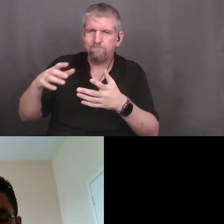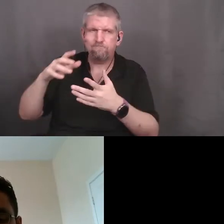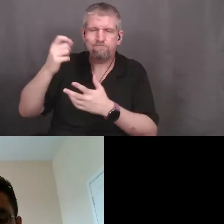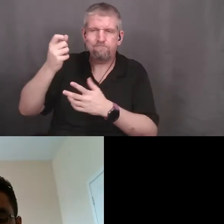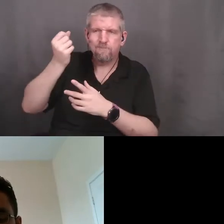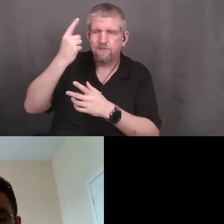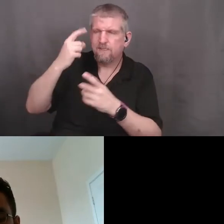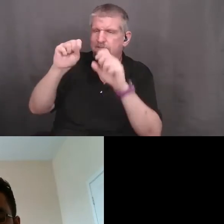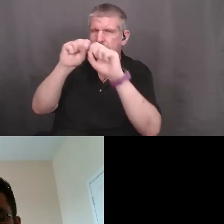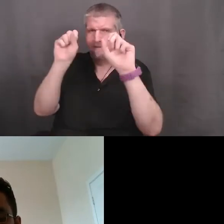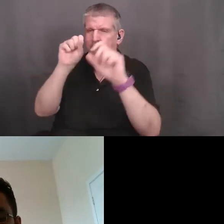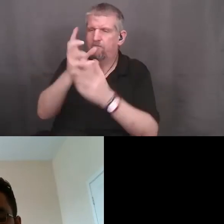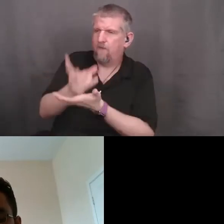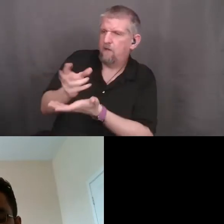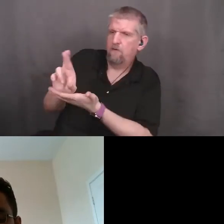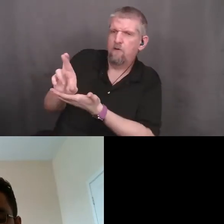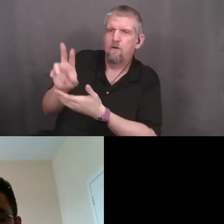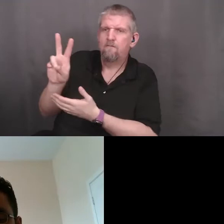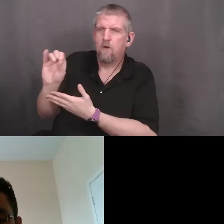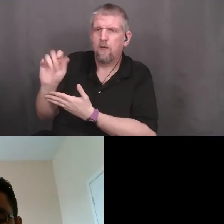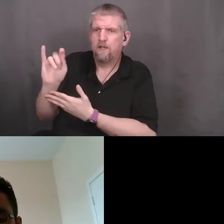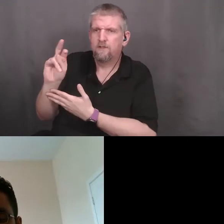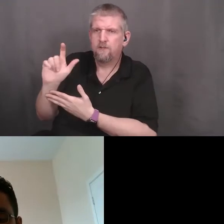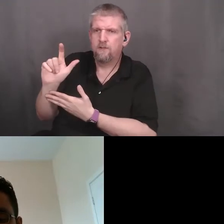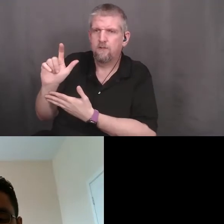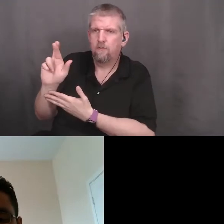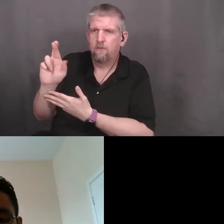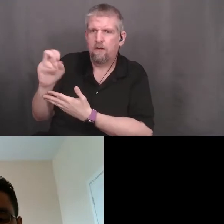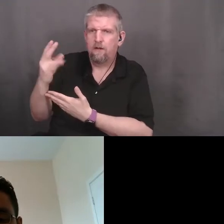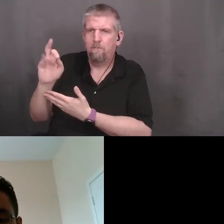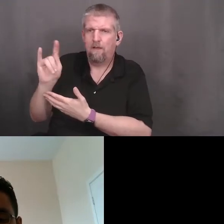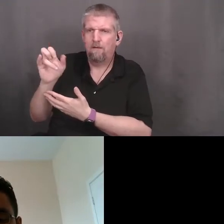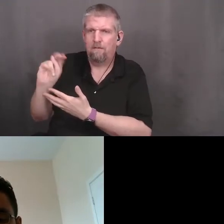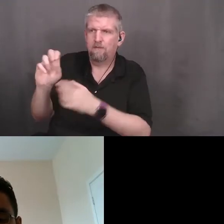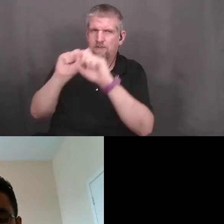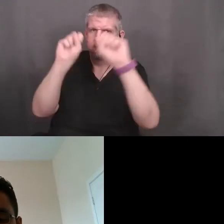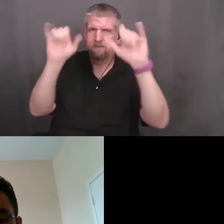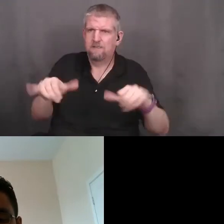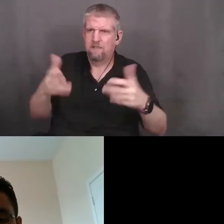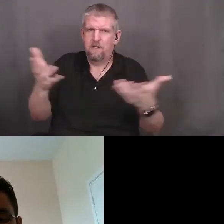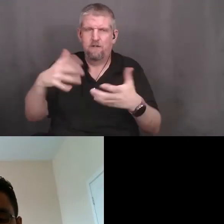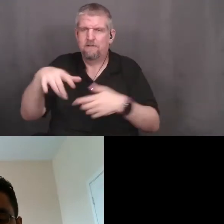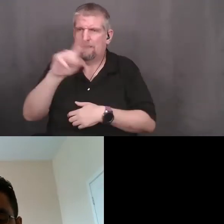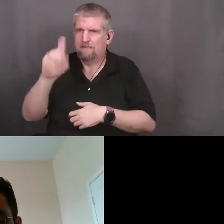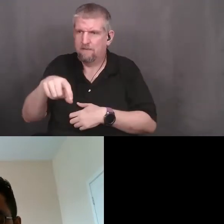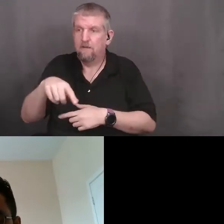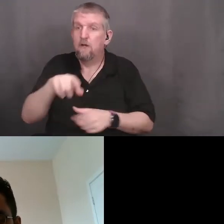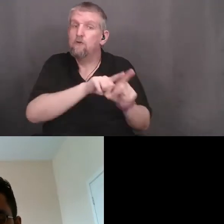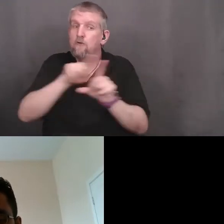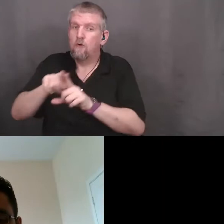in the state of Texas and also to give you a better understanding of the Client Assistance Program offer